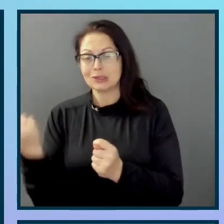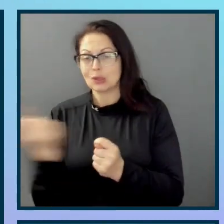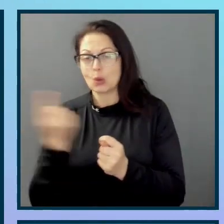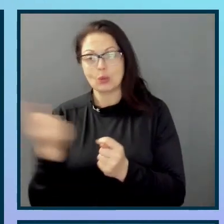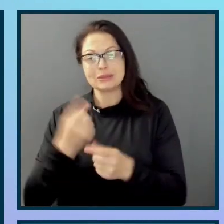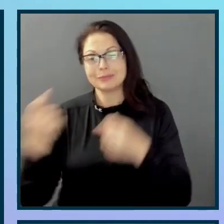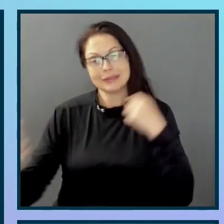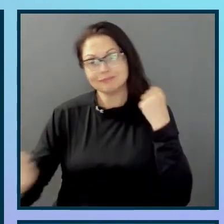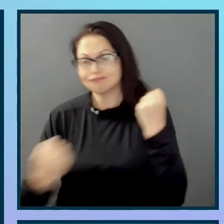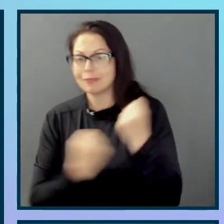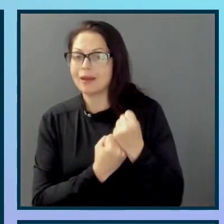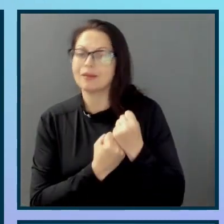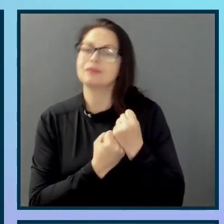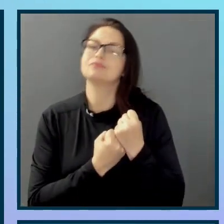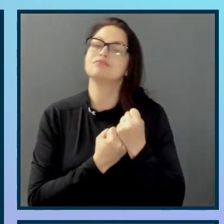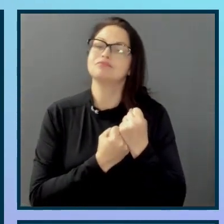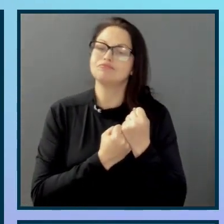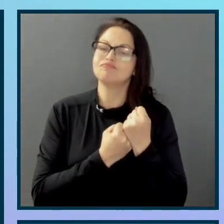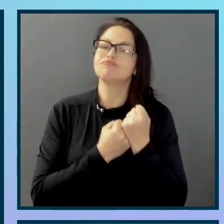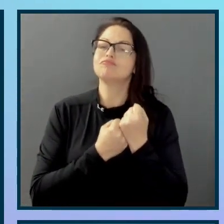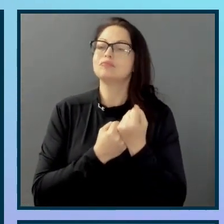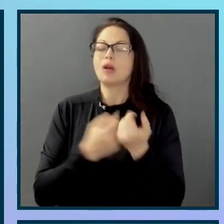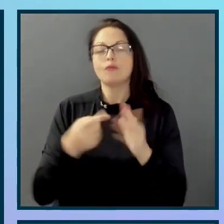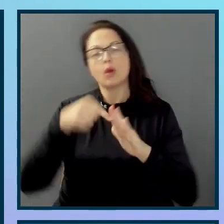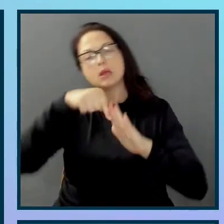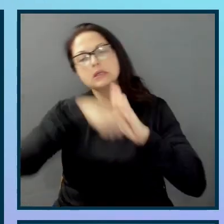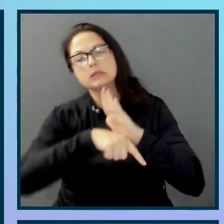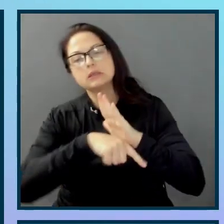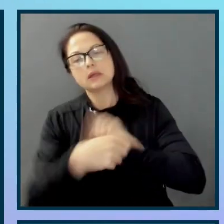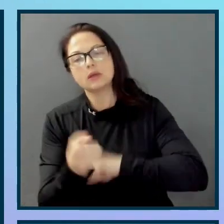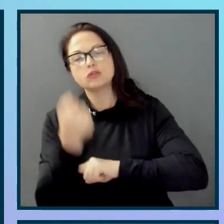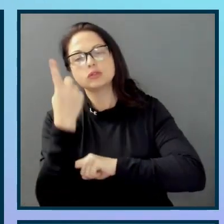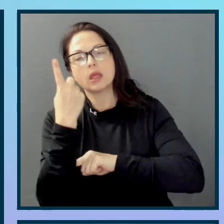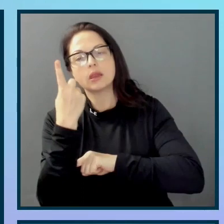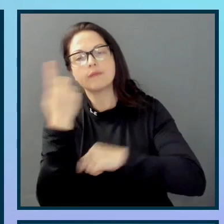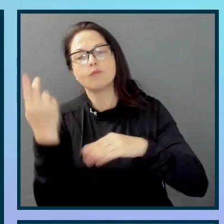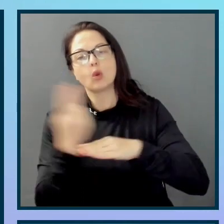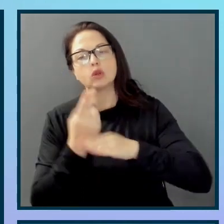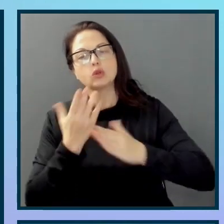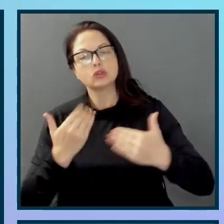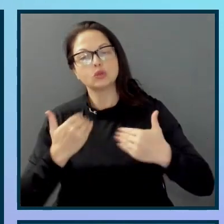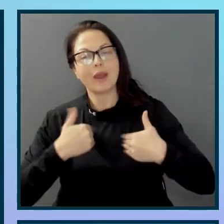foster, a deeper and a richer understanding of users with disabilities and the evolving technologies